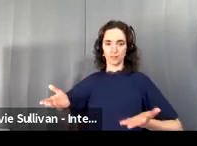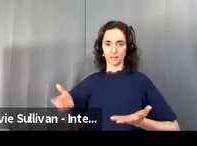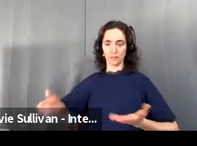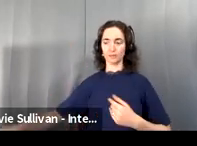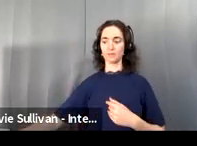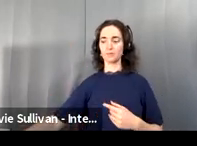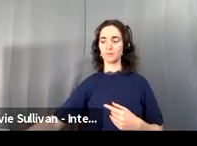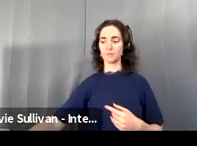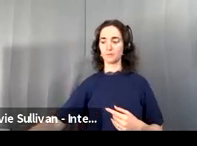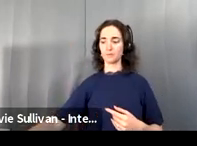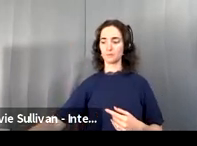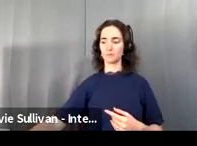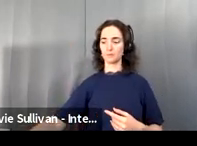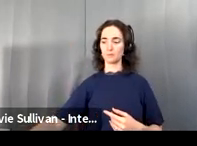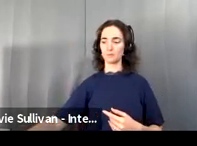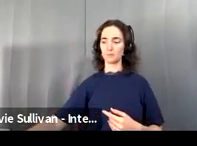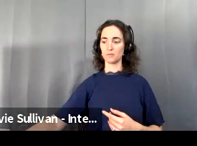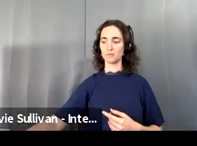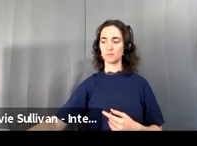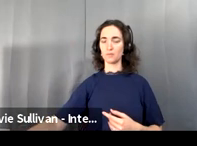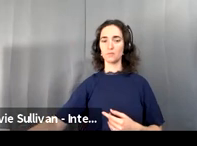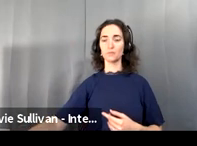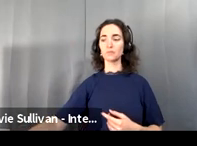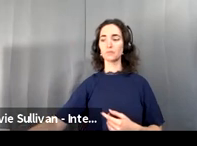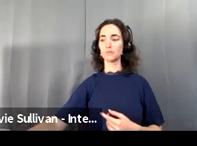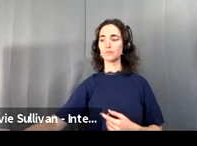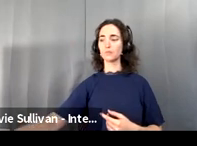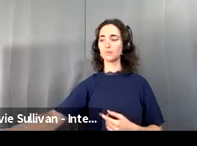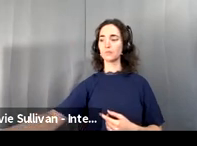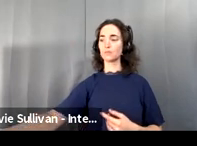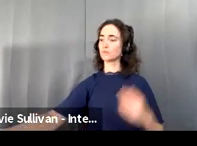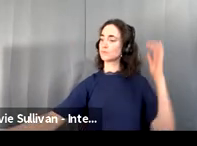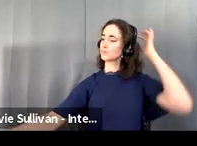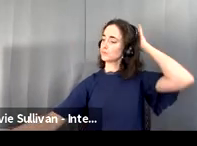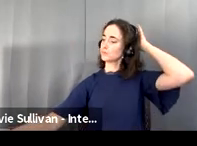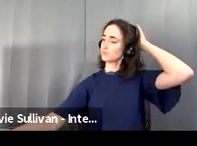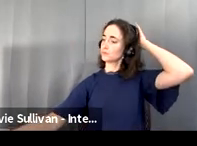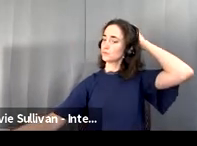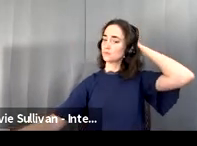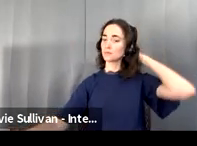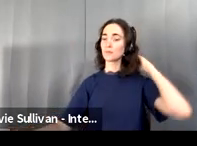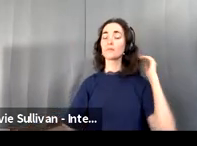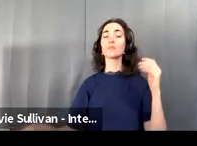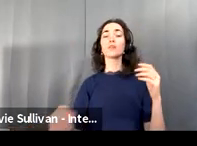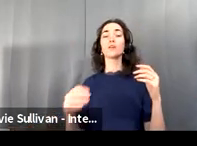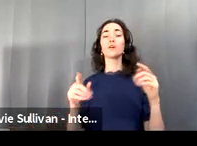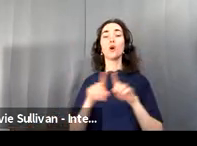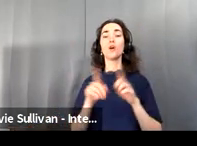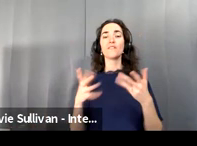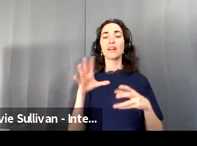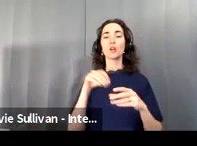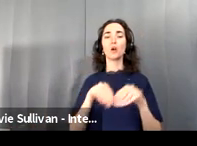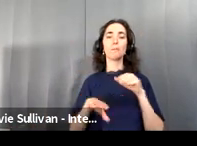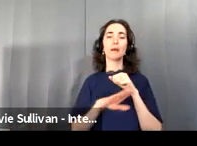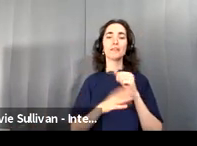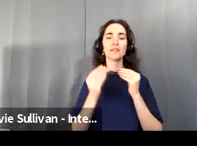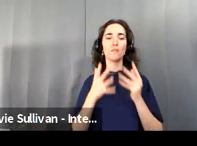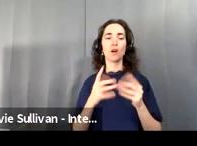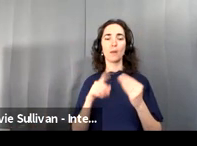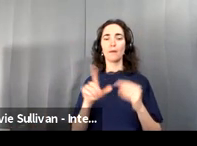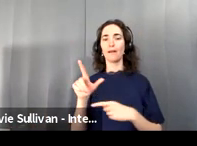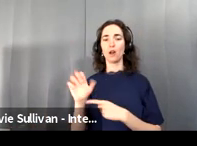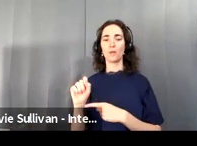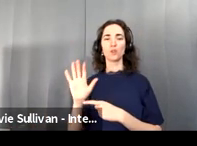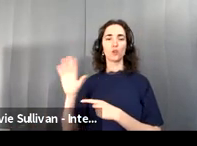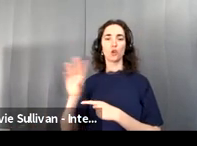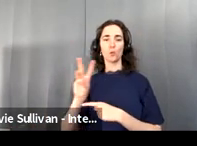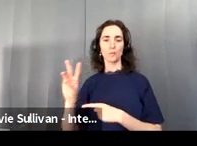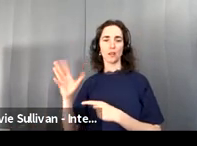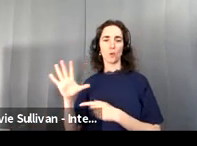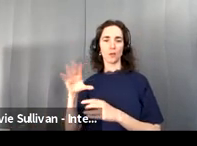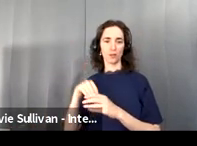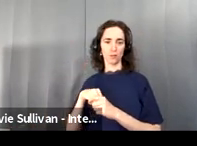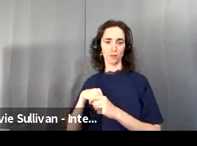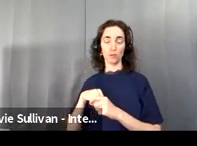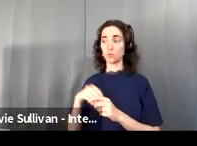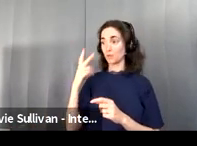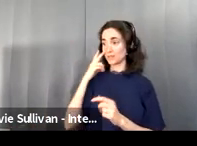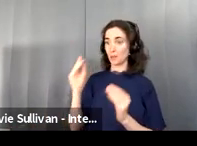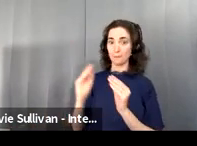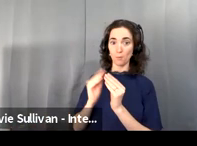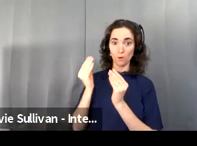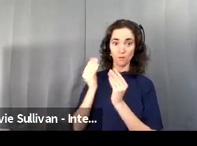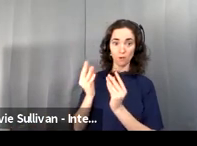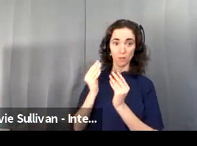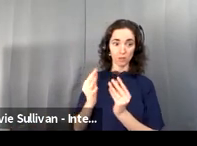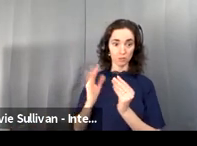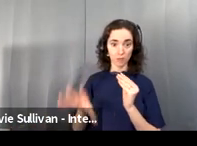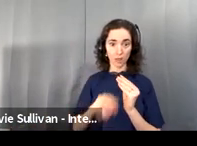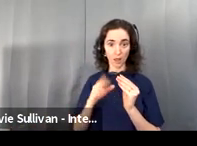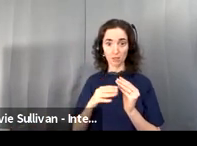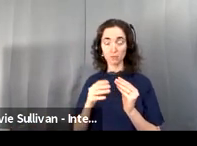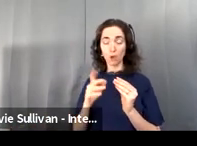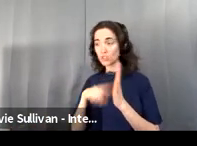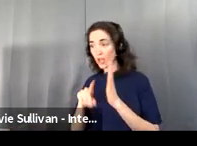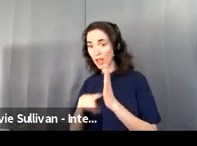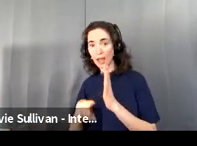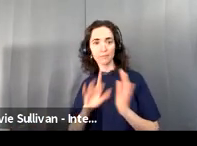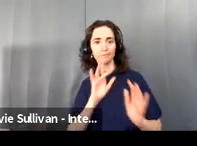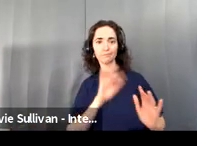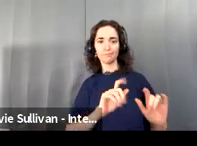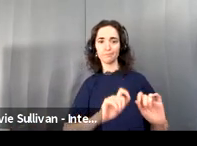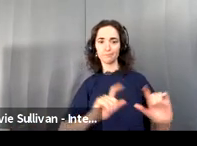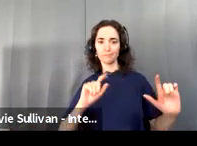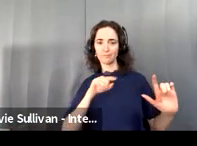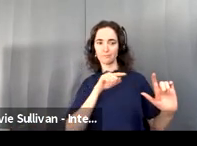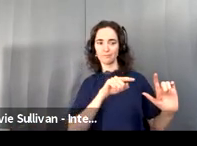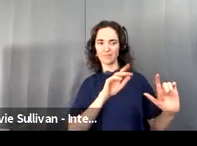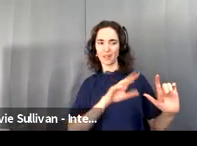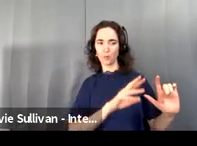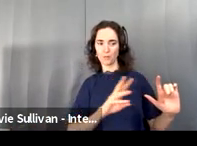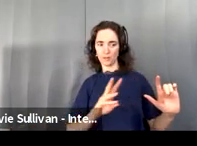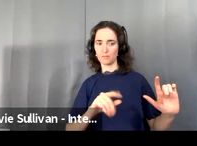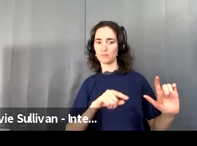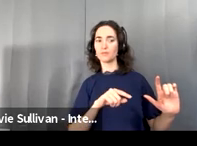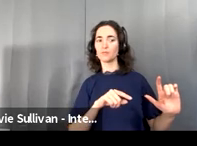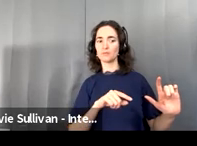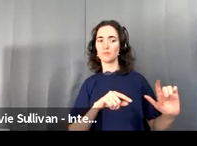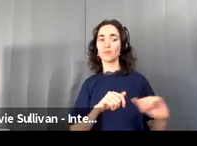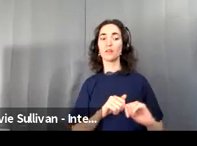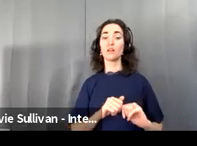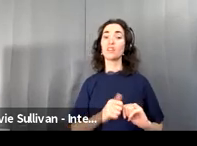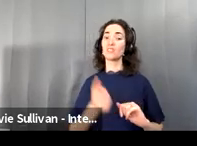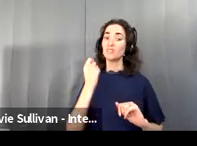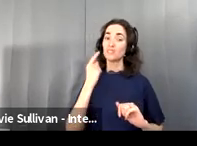And so what we also did was included some basic information about Mrs by including their website information. So if there's some additional information in one wants to look up, they can go into the website and look it up and there is a lot of really good